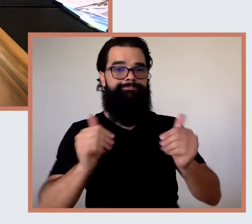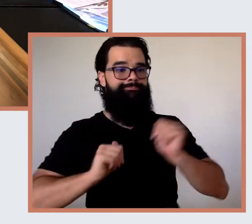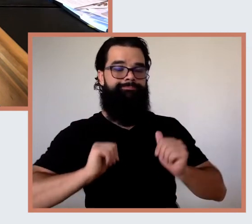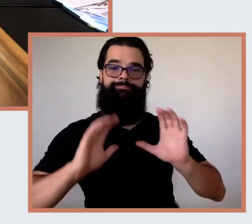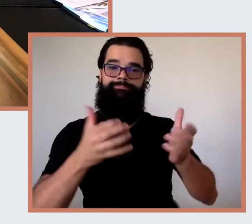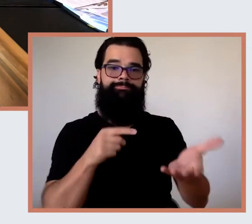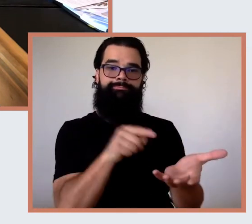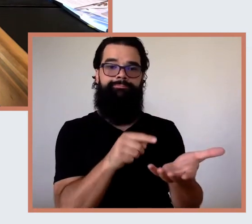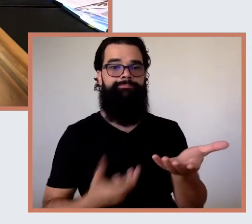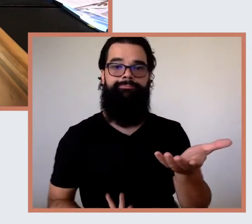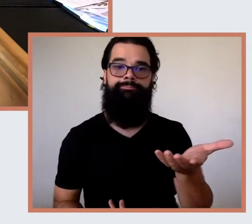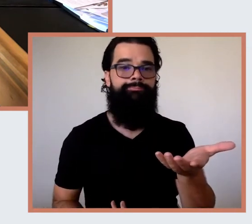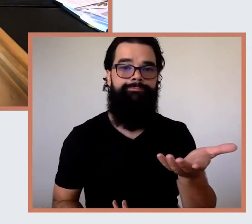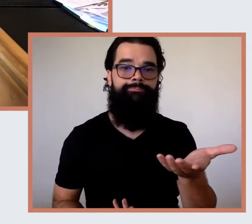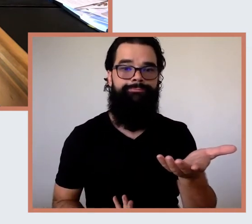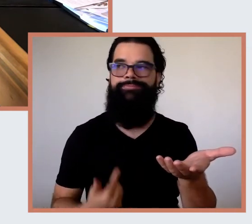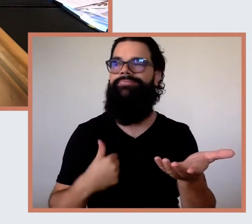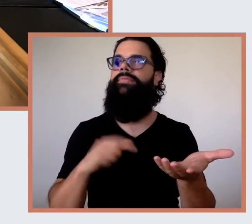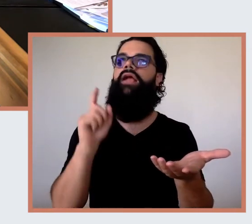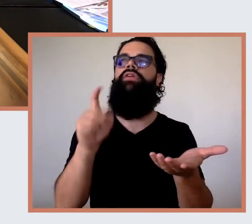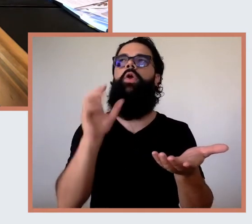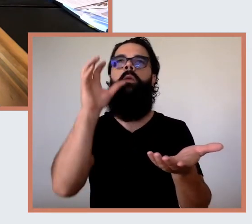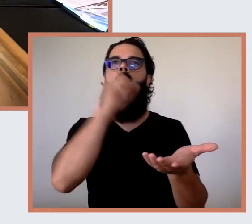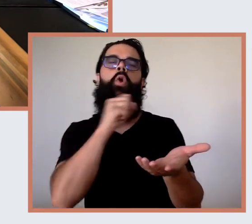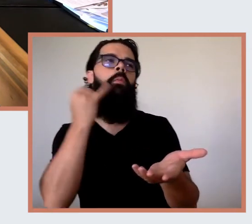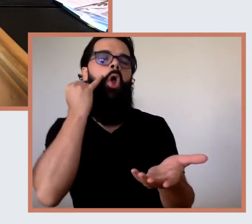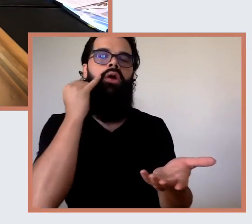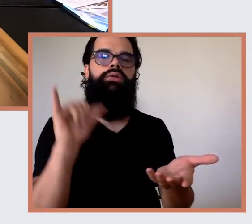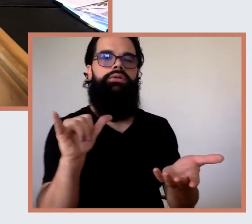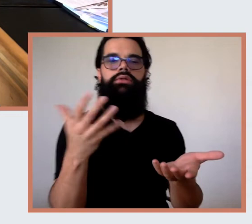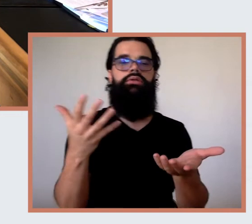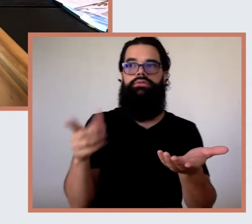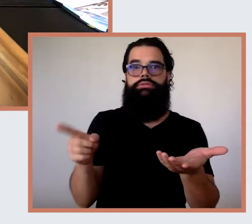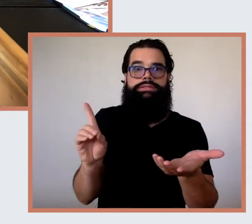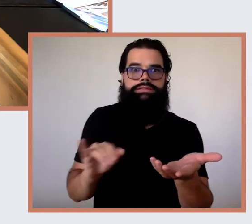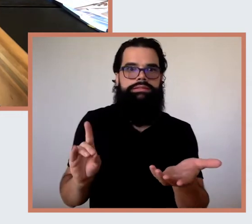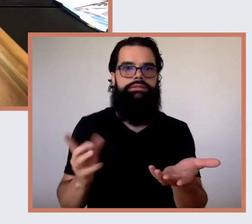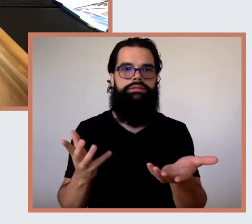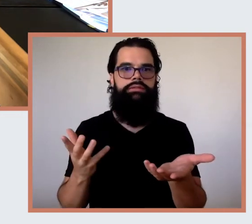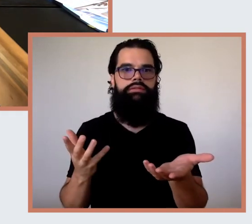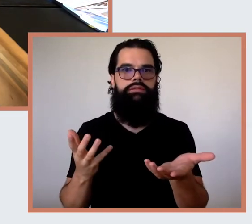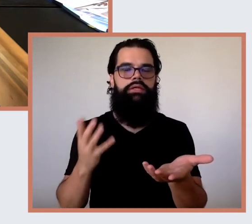who haven't pursued acting classes. I have to assume that they have,